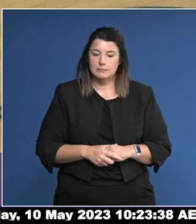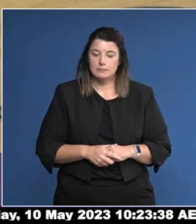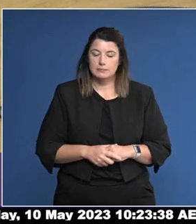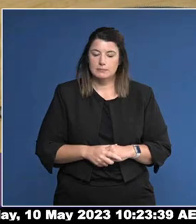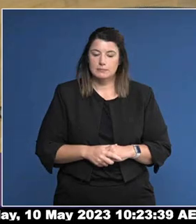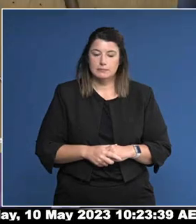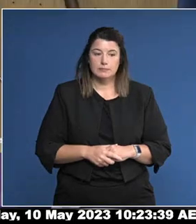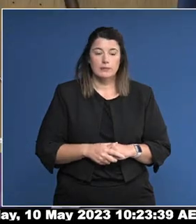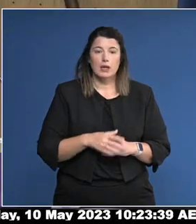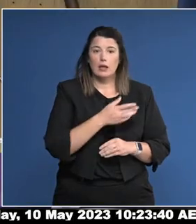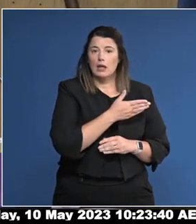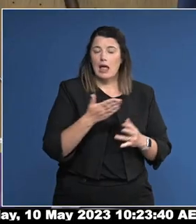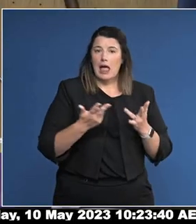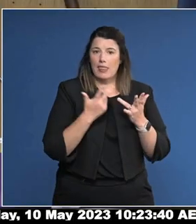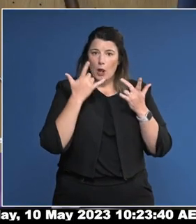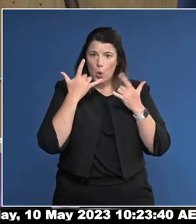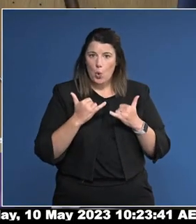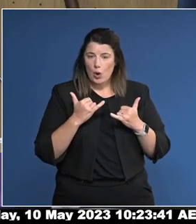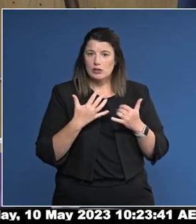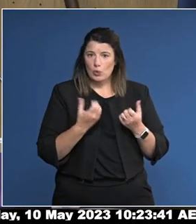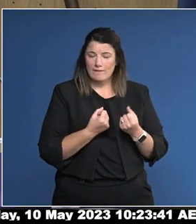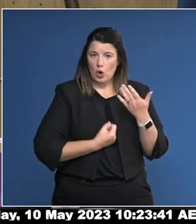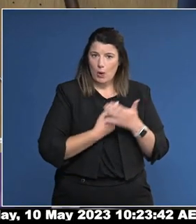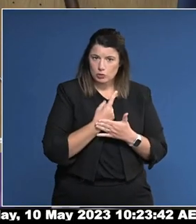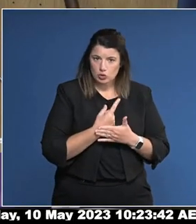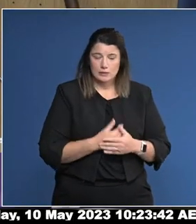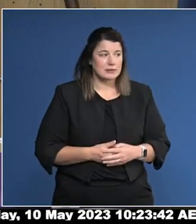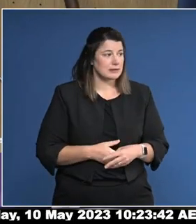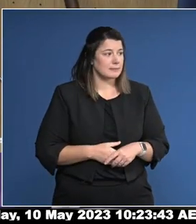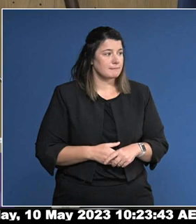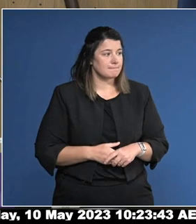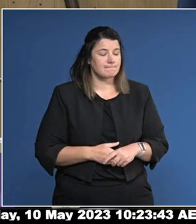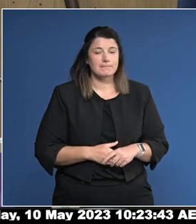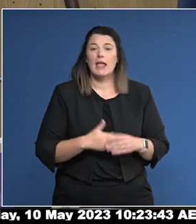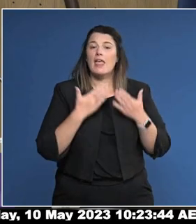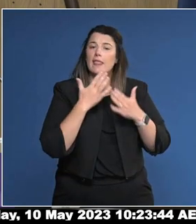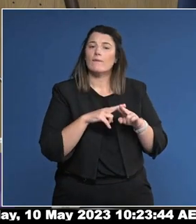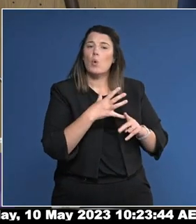appear, I - yes, are there any questions - MS McMILLAN: Thank you, Commissioner, for asking but no, and I'm grateful that Ms